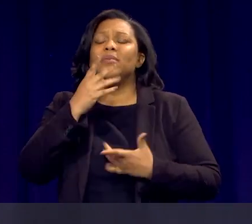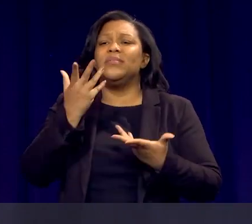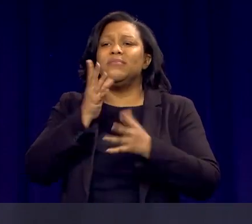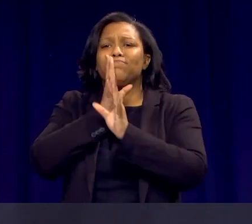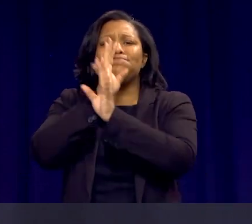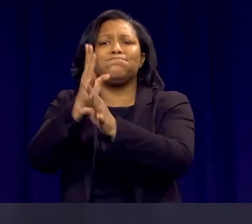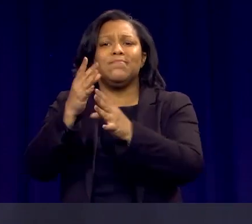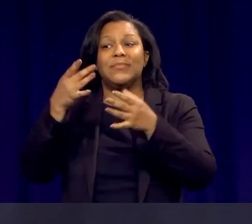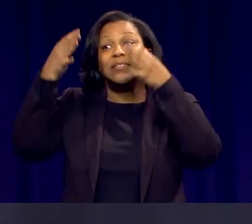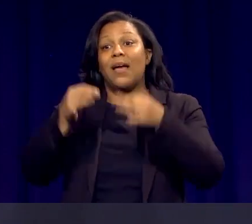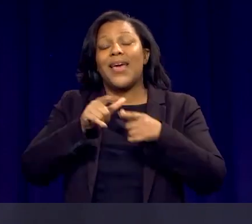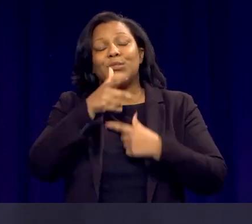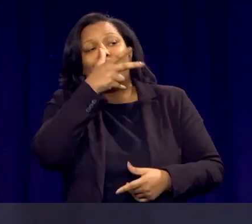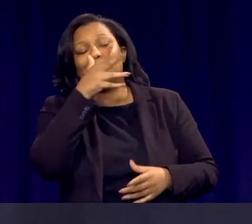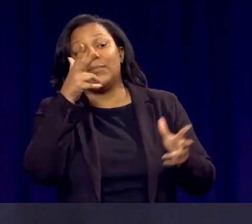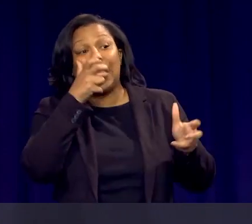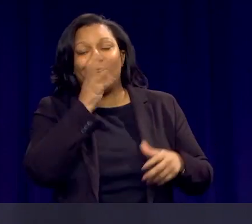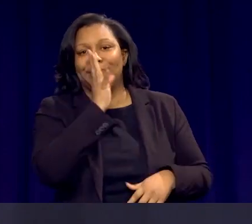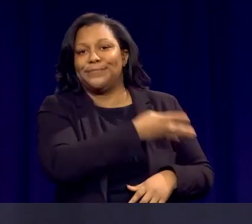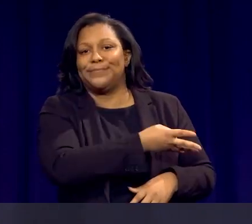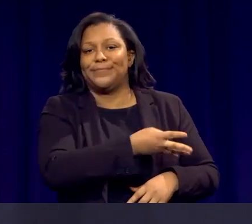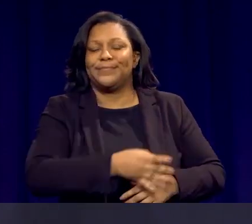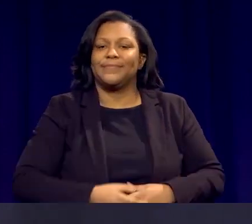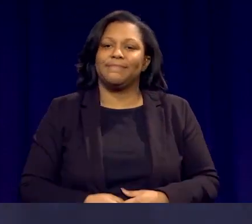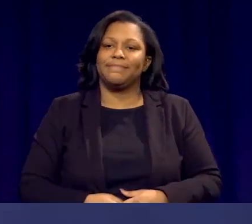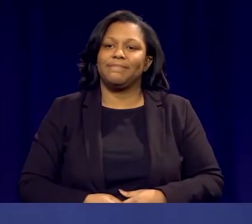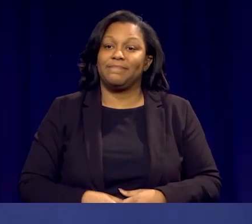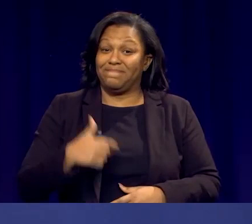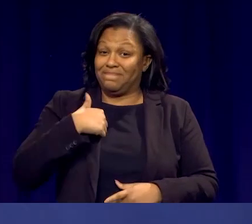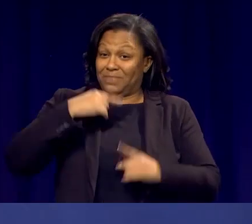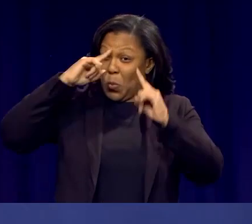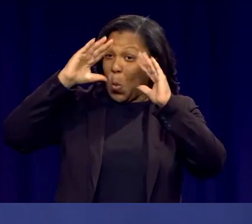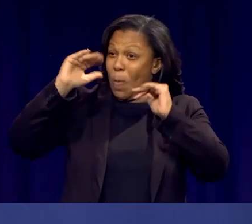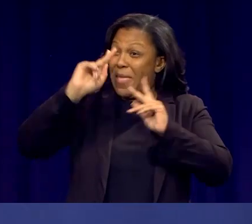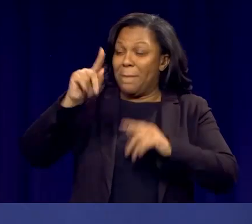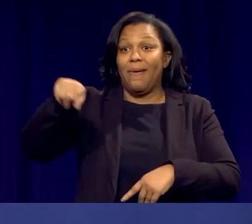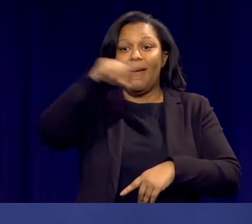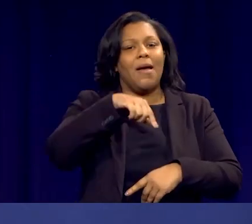a voice that they choose to hear or can hear, so. Thabiso: I just hope that, you know,